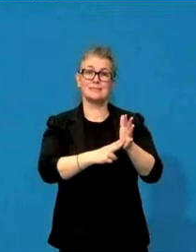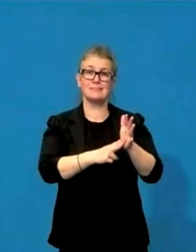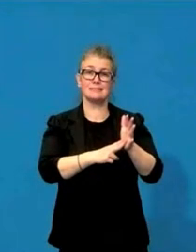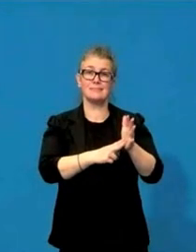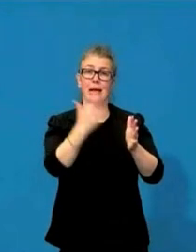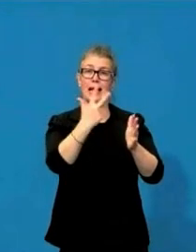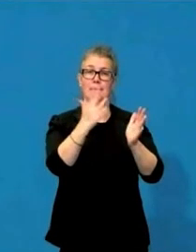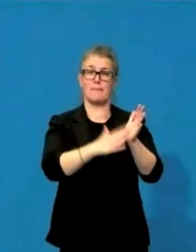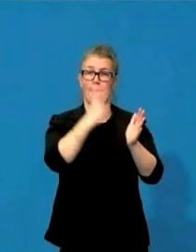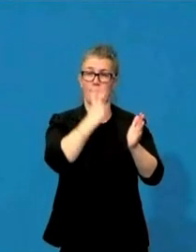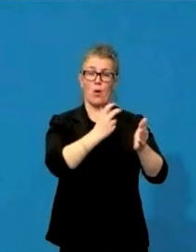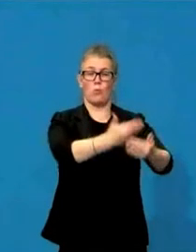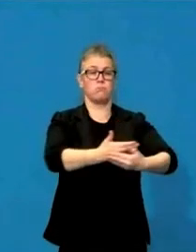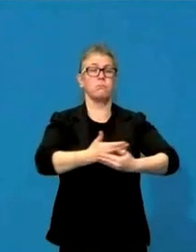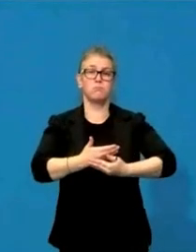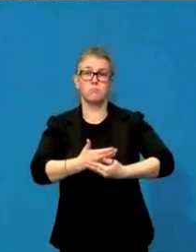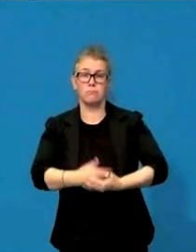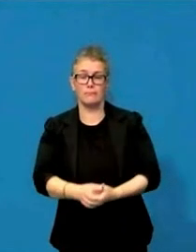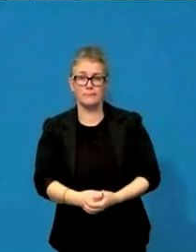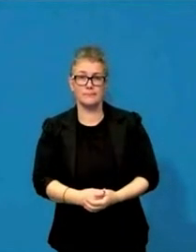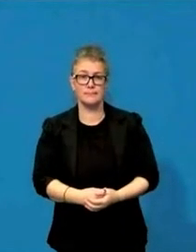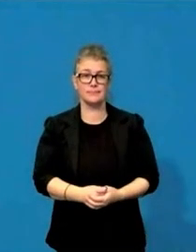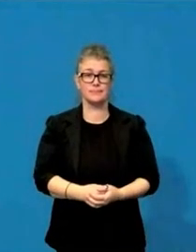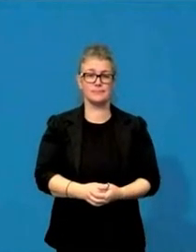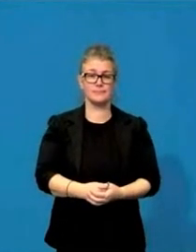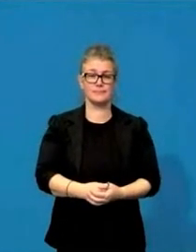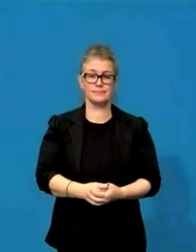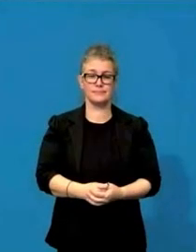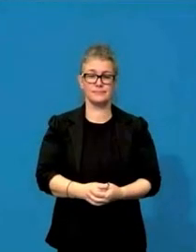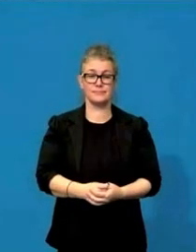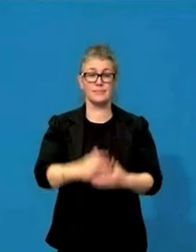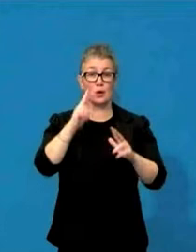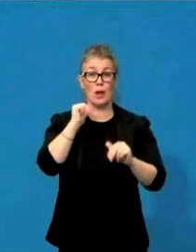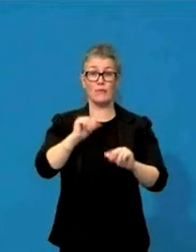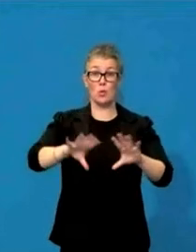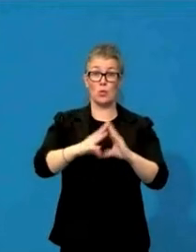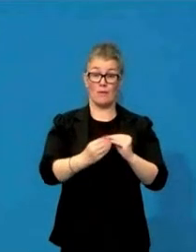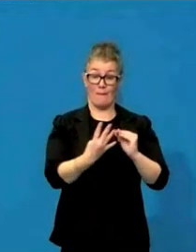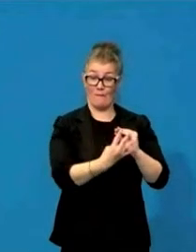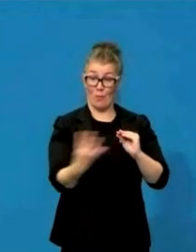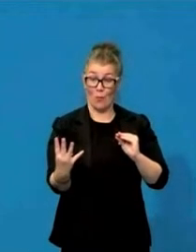So, you know, we had - we were looking after four children, including Tristan's older